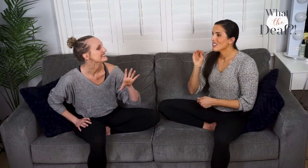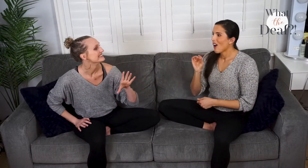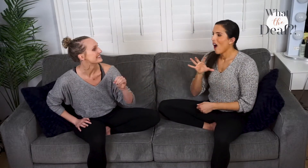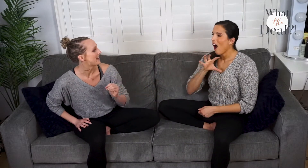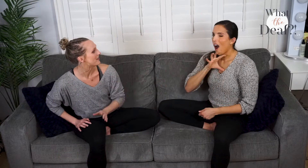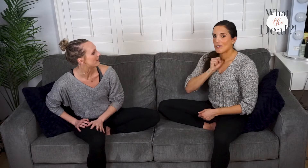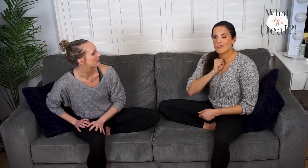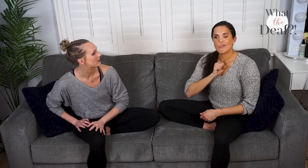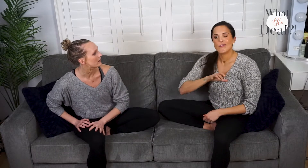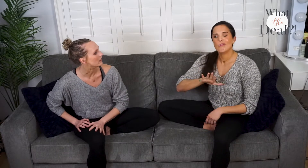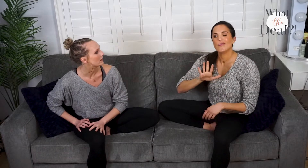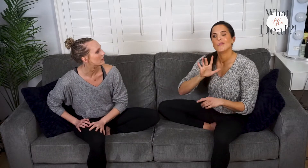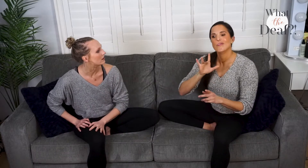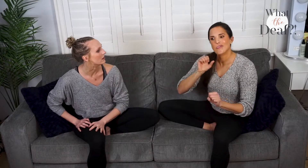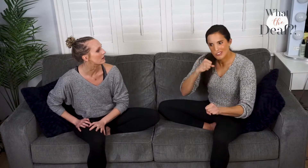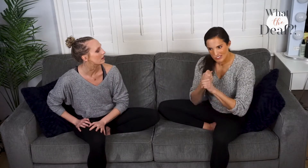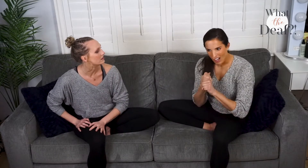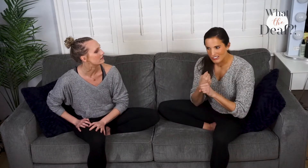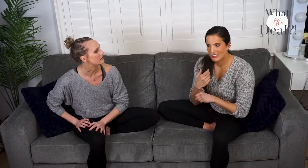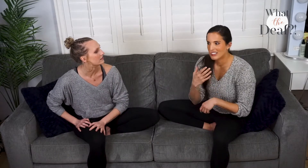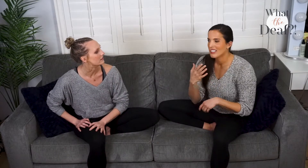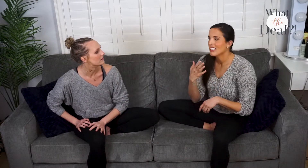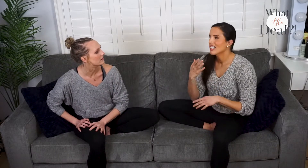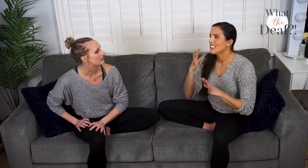So, we're still locked out.